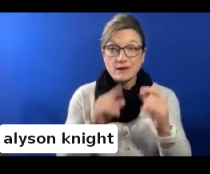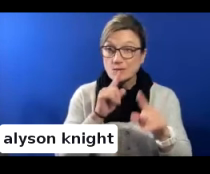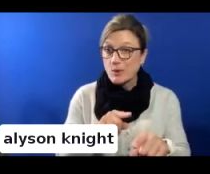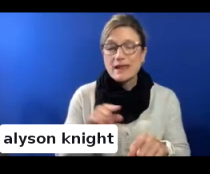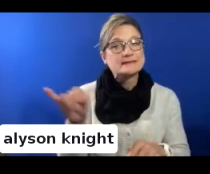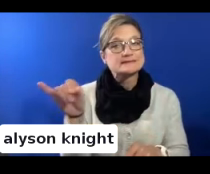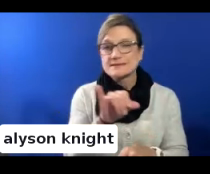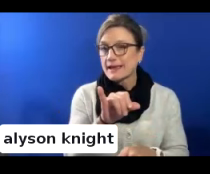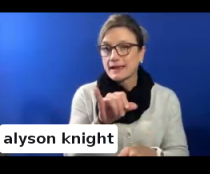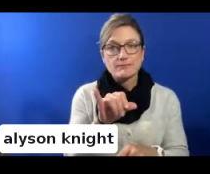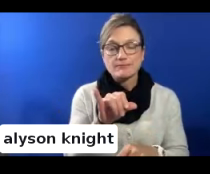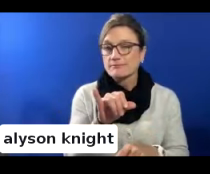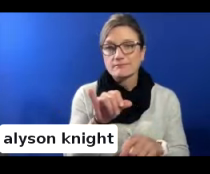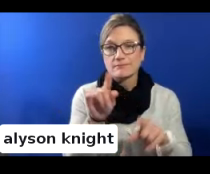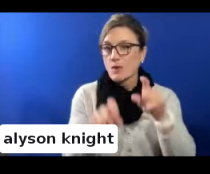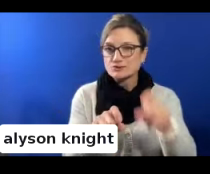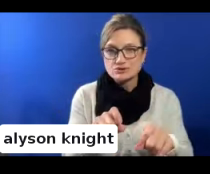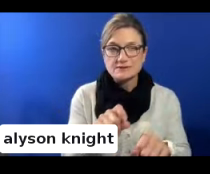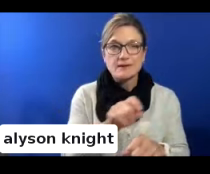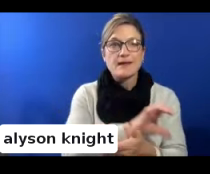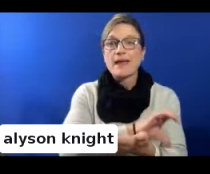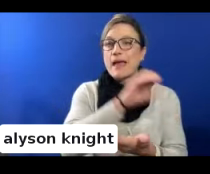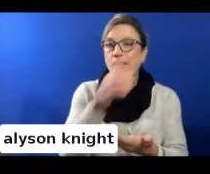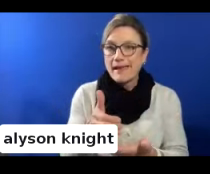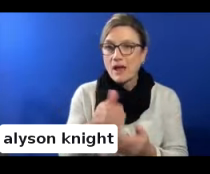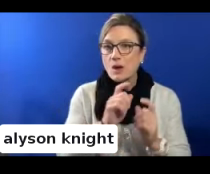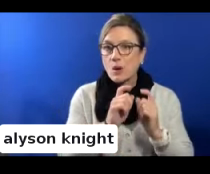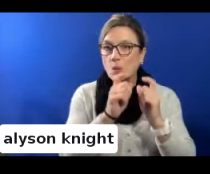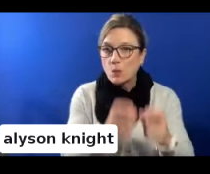project name, amount awarded will all be prepopulated.